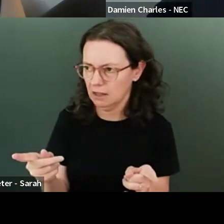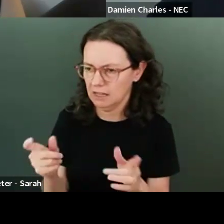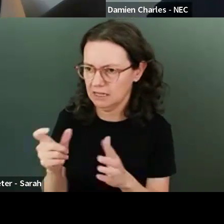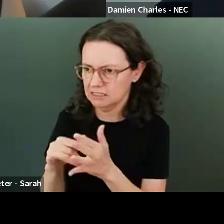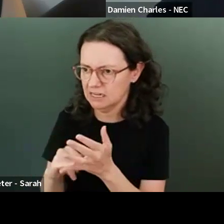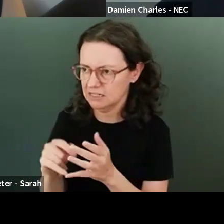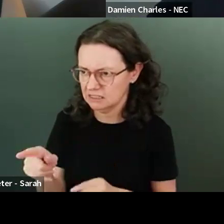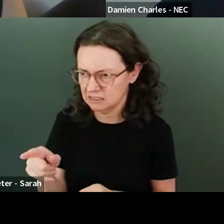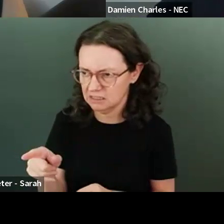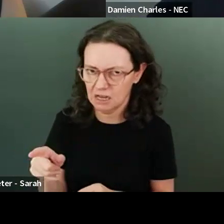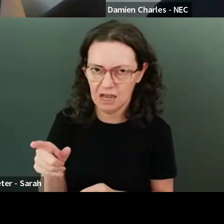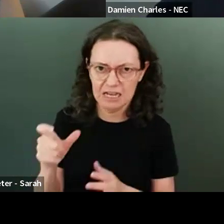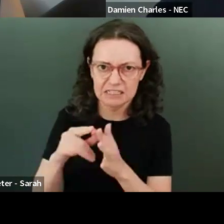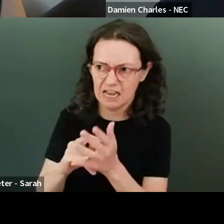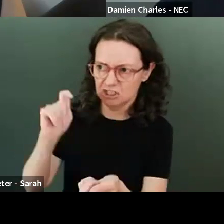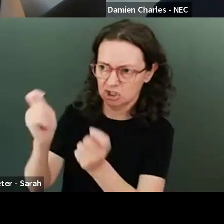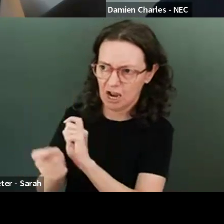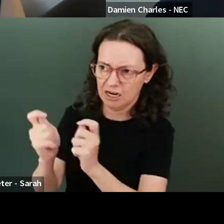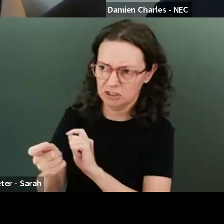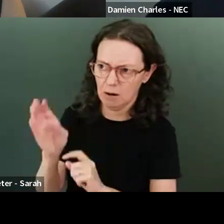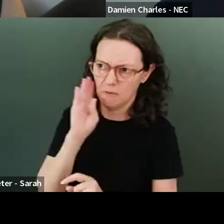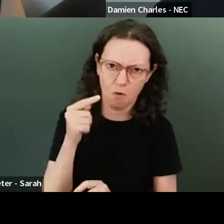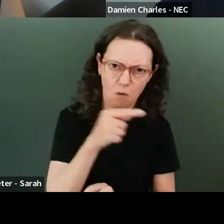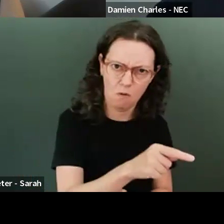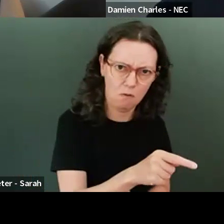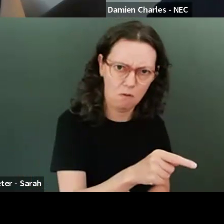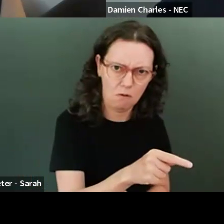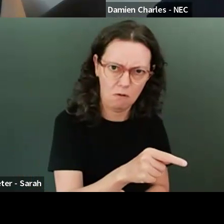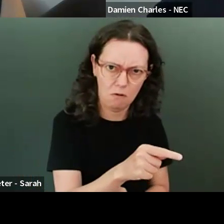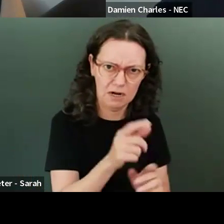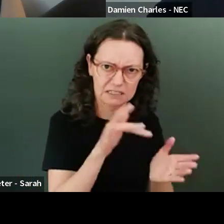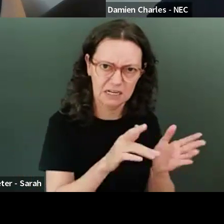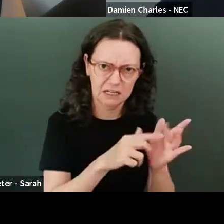DES reform kind of coming in